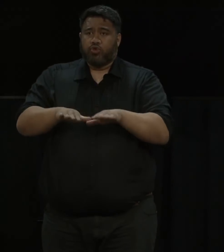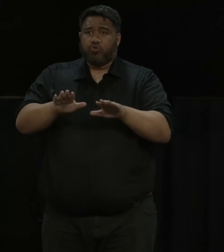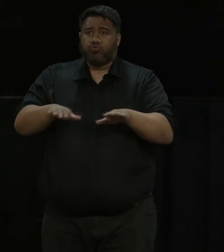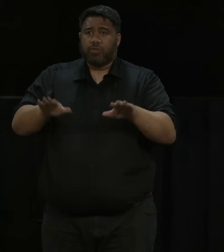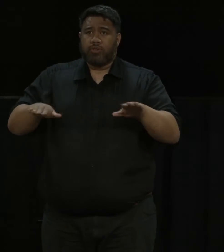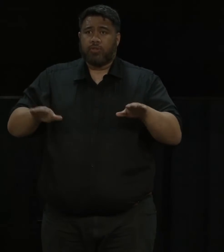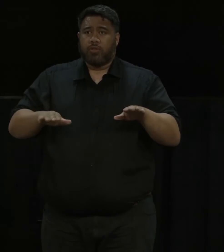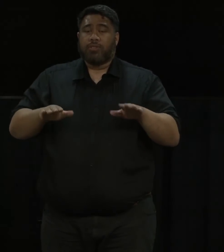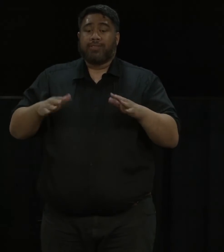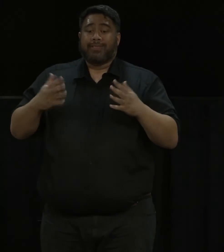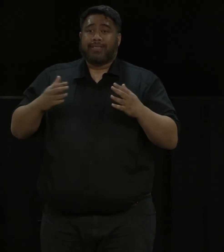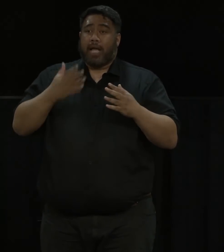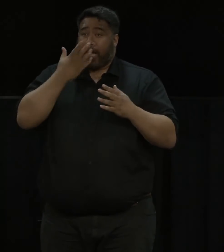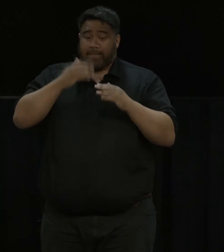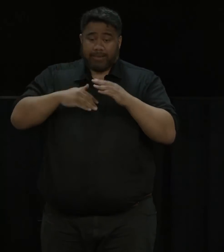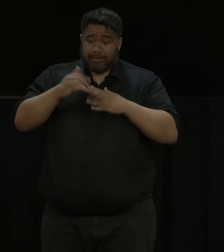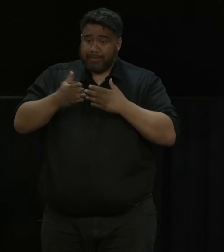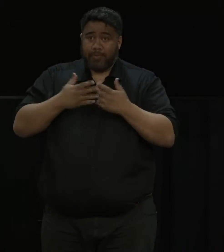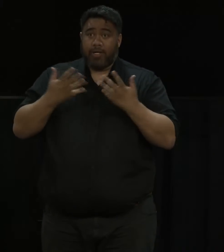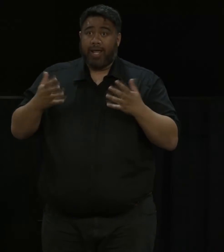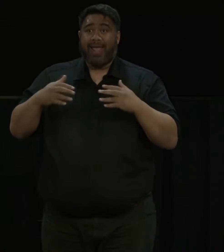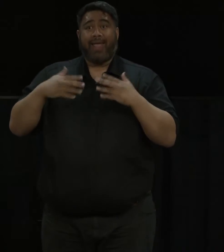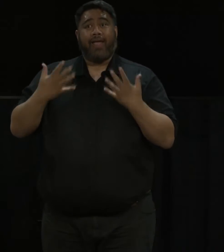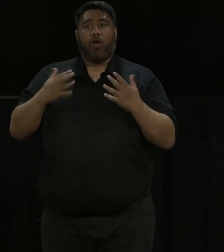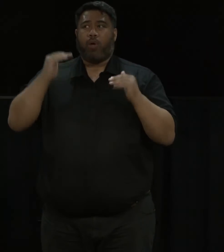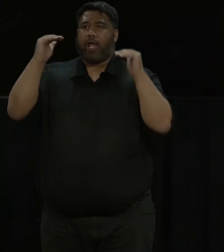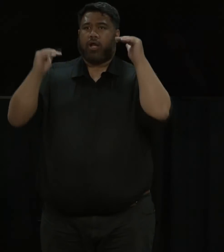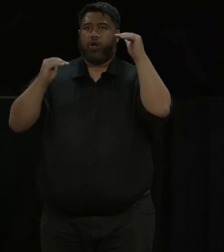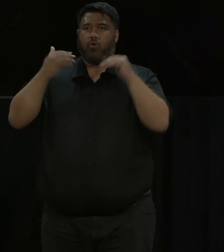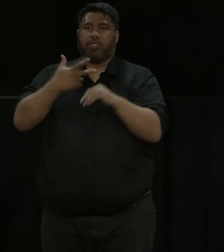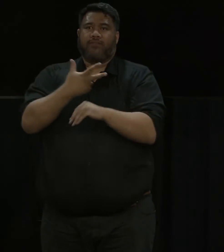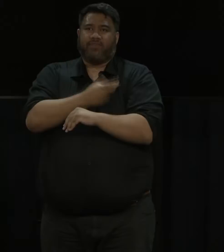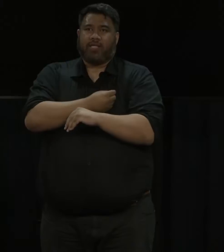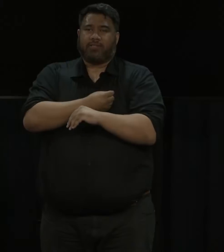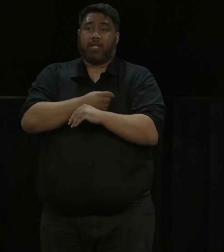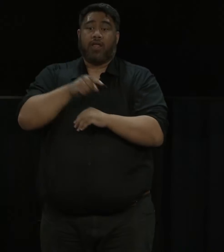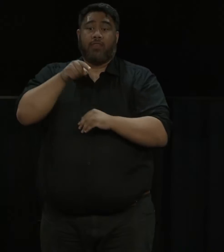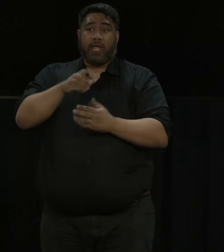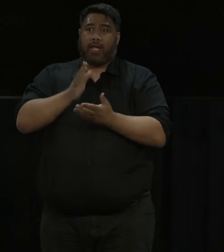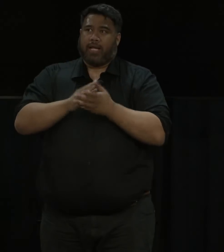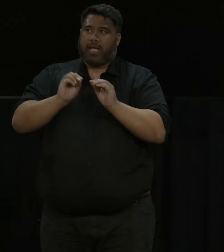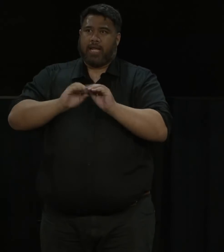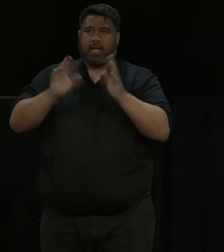and 12, six was as between 12 and four and one was under the age of one$$JOIN. I want to make the point that one of the best ways we can protect (unknown term) of all